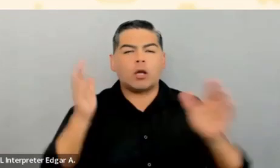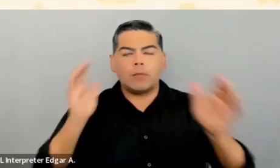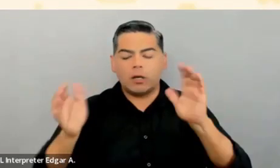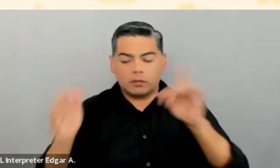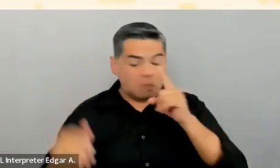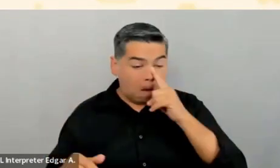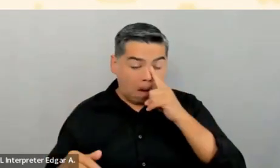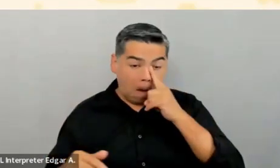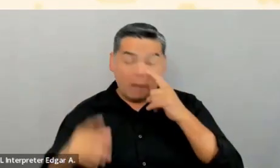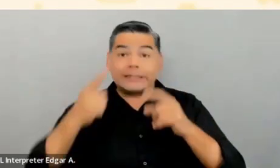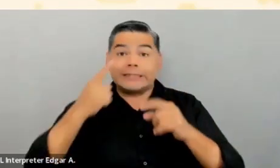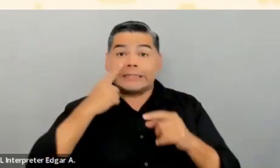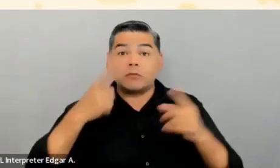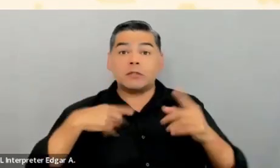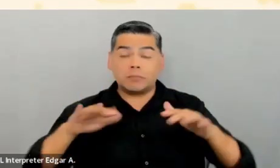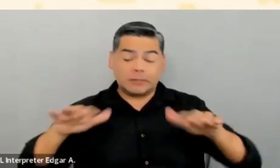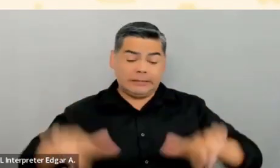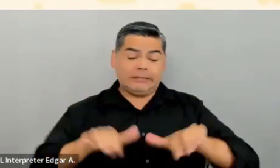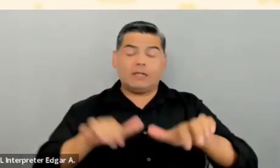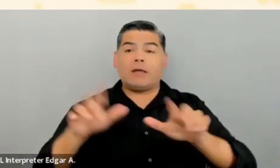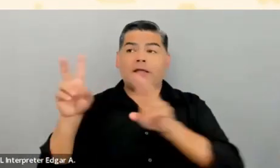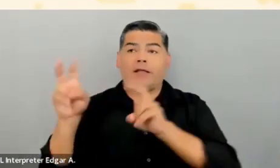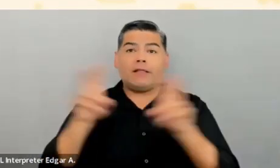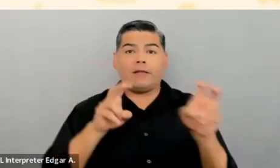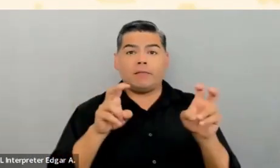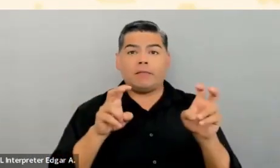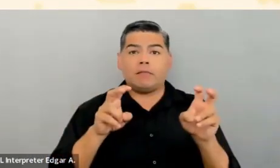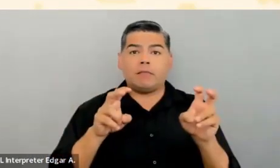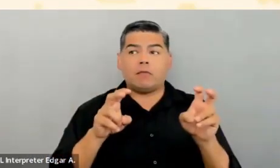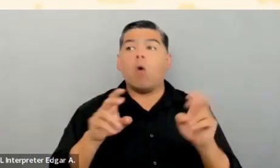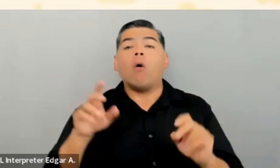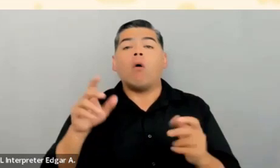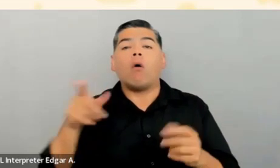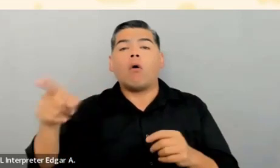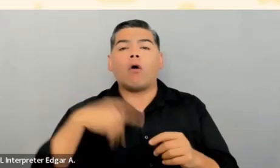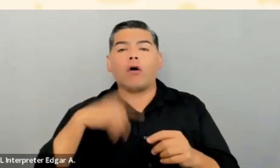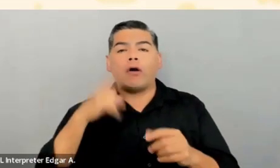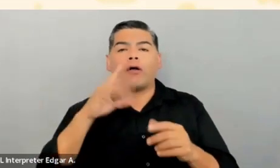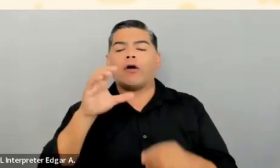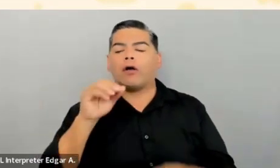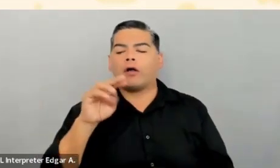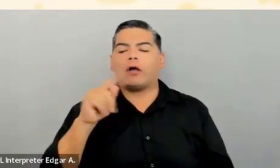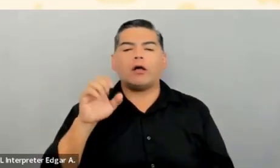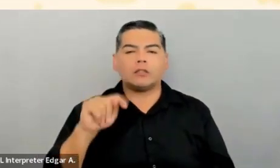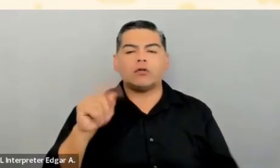what is being done by the theme versus what is being done by the content and the choices that have been made.